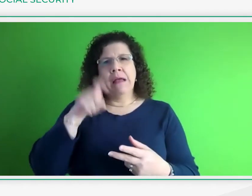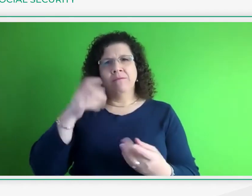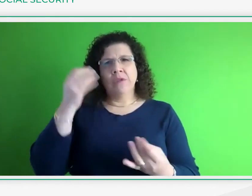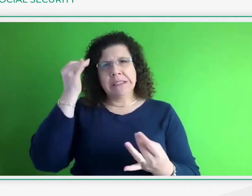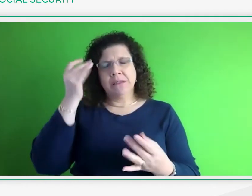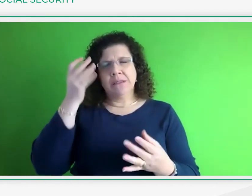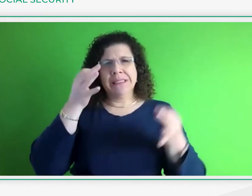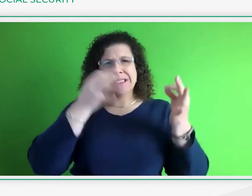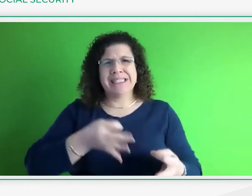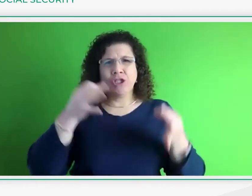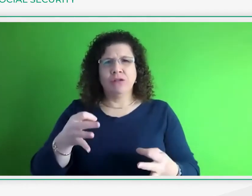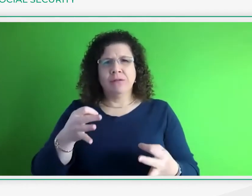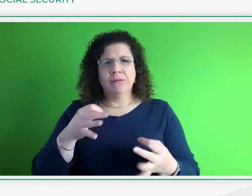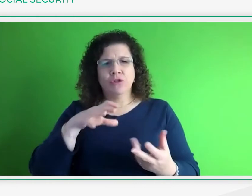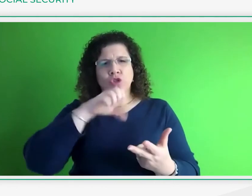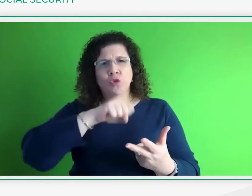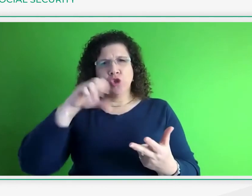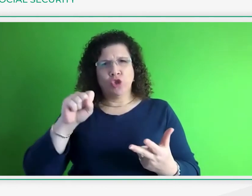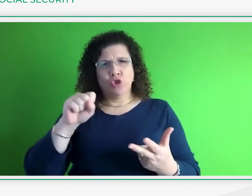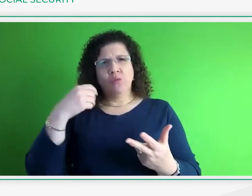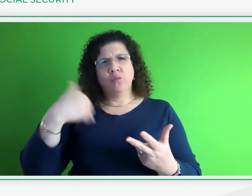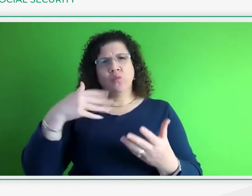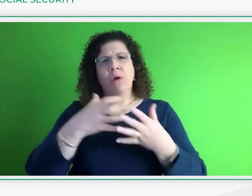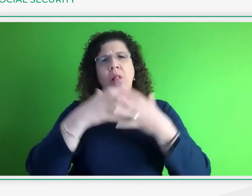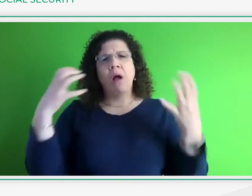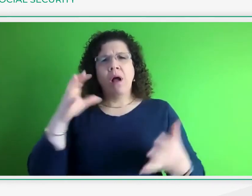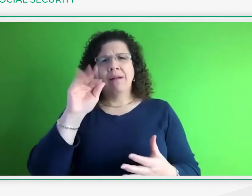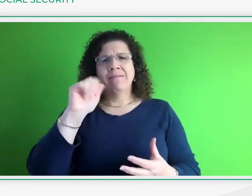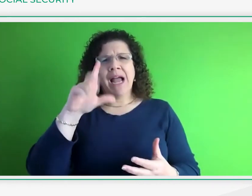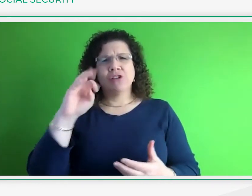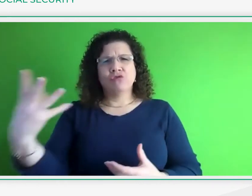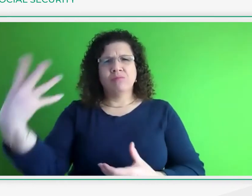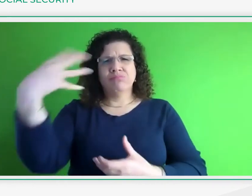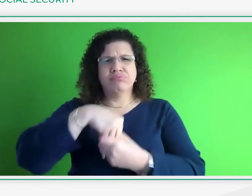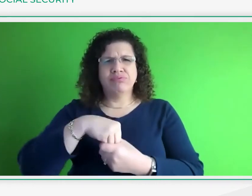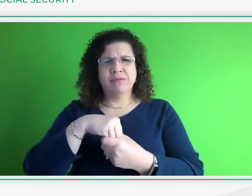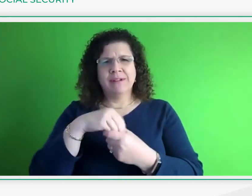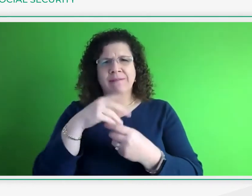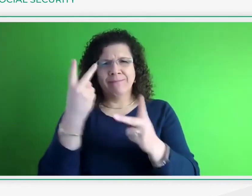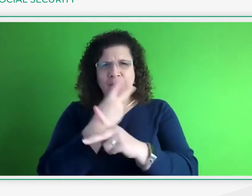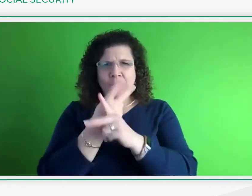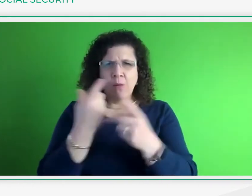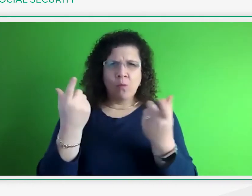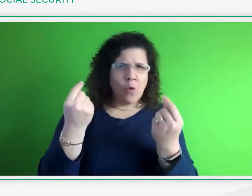And if you decide to claim Social Security, there's a lot of factors that are involved